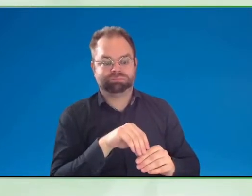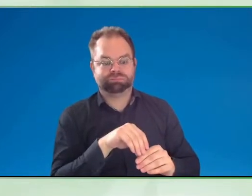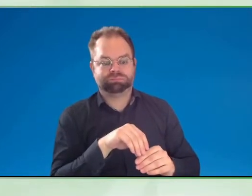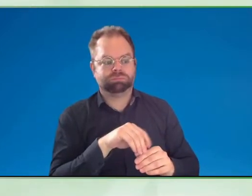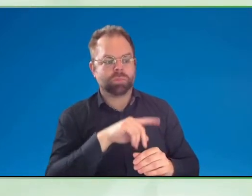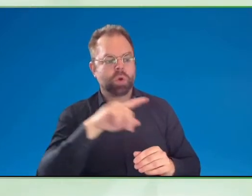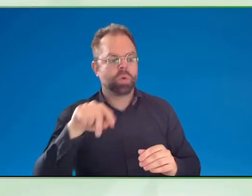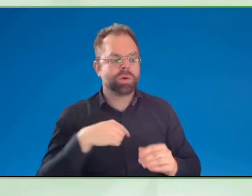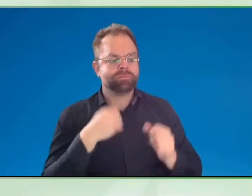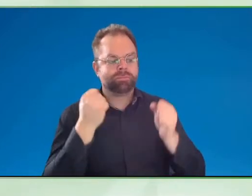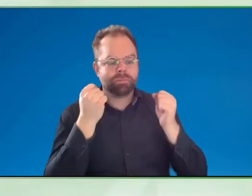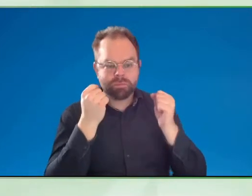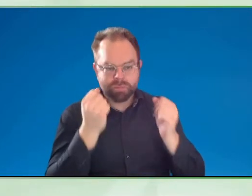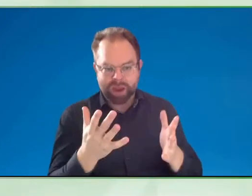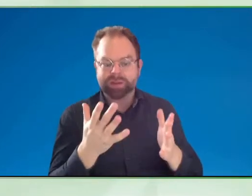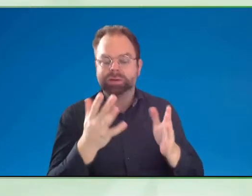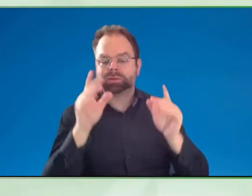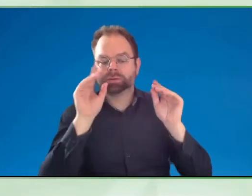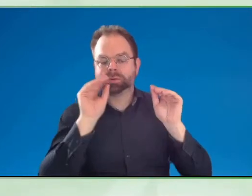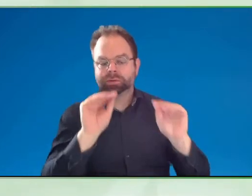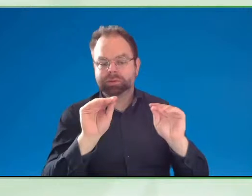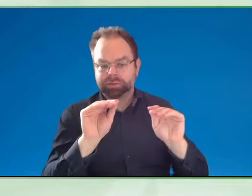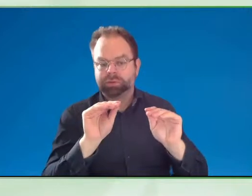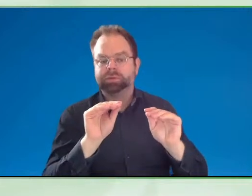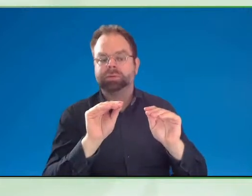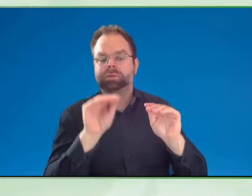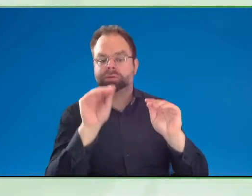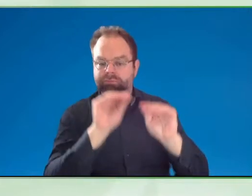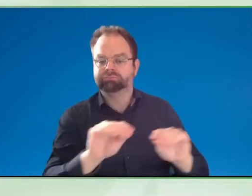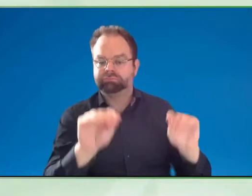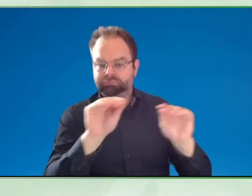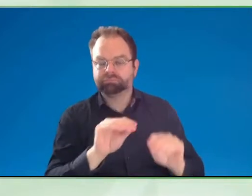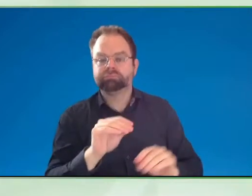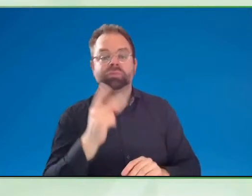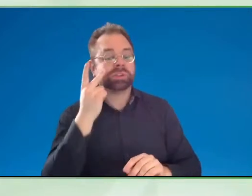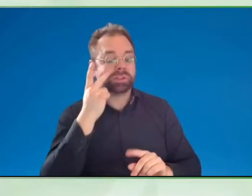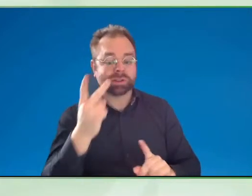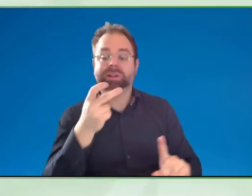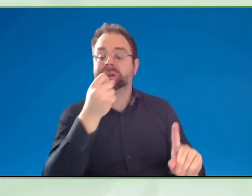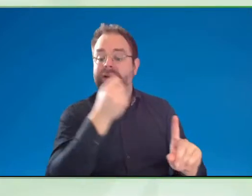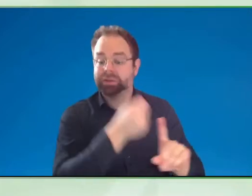who are the ones who advocate for the rights of their families.